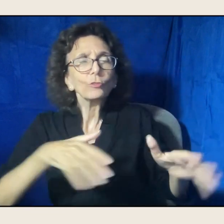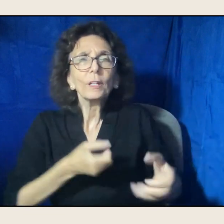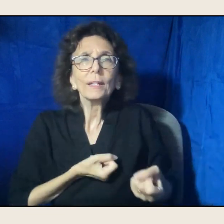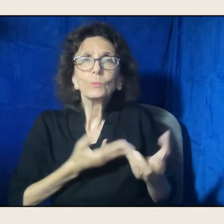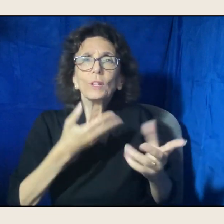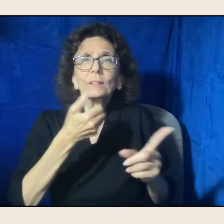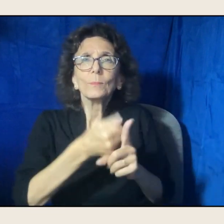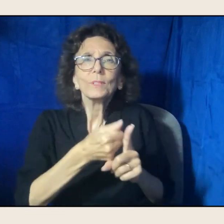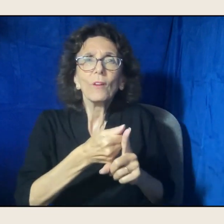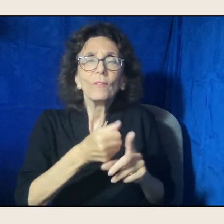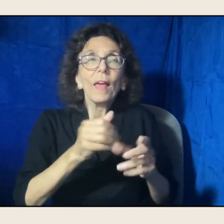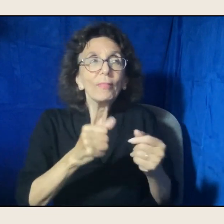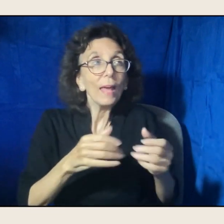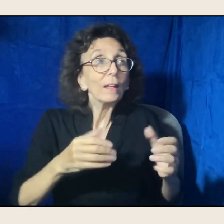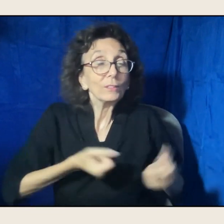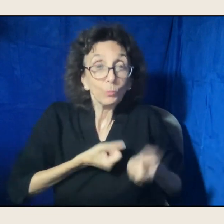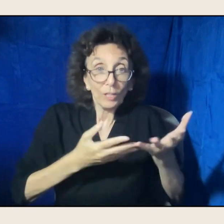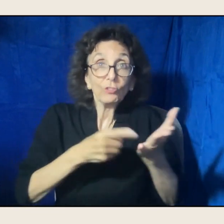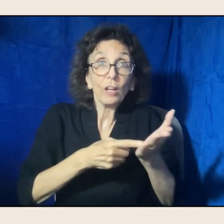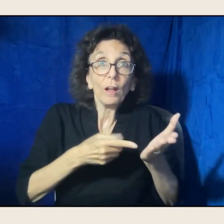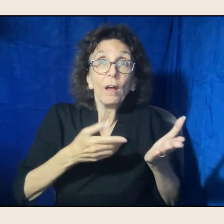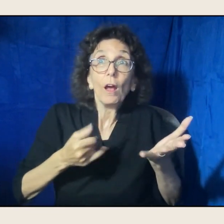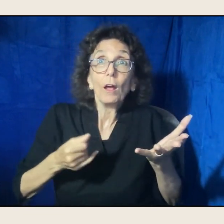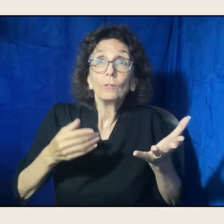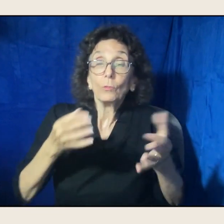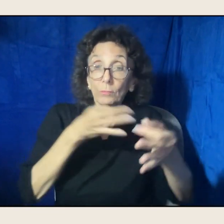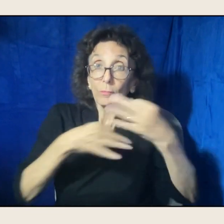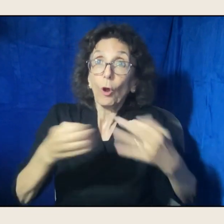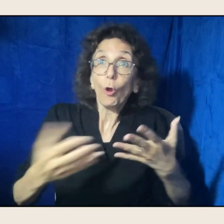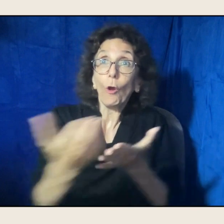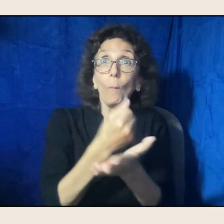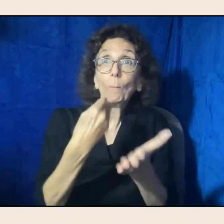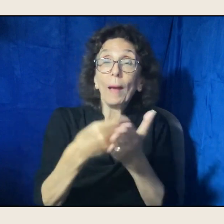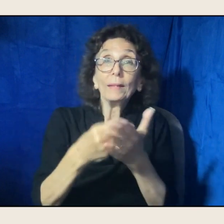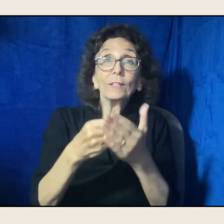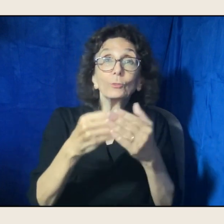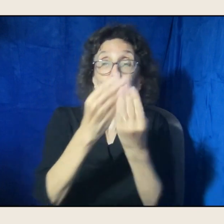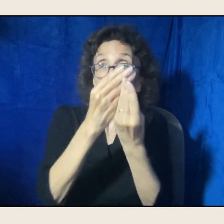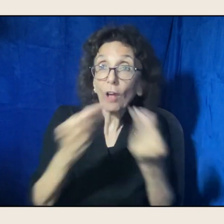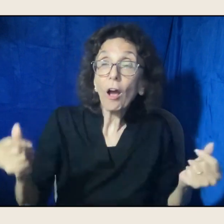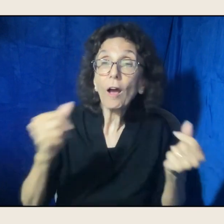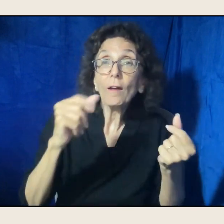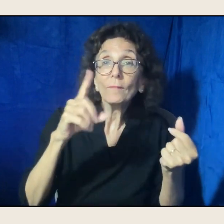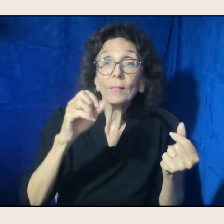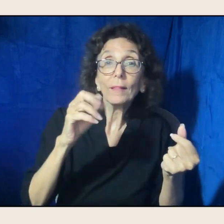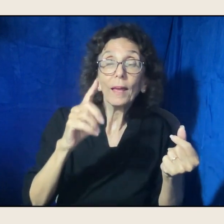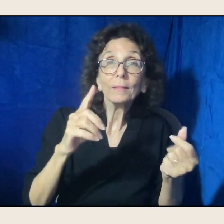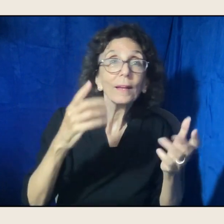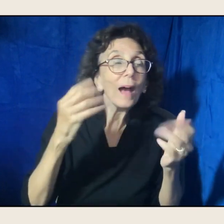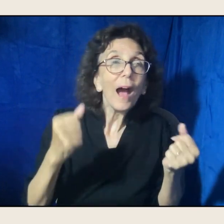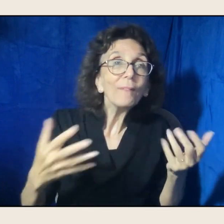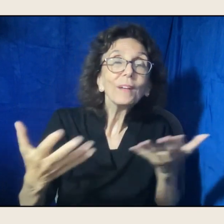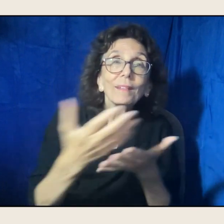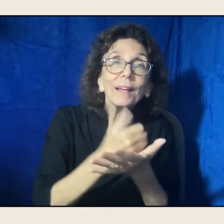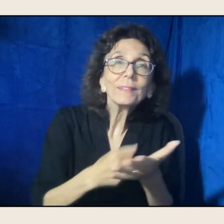So now, you know, we're at a half a million drawings that collected over 12 years,